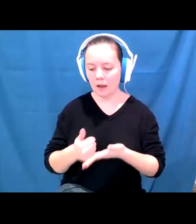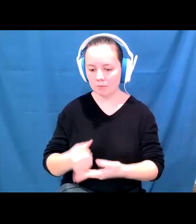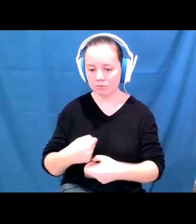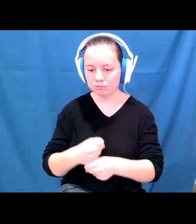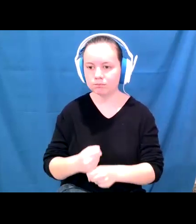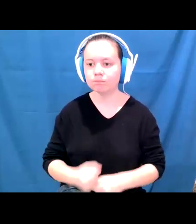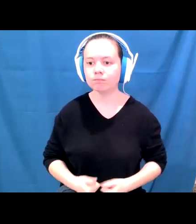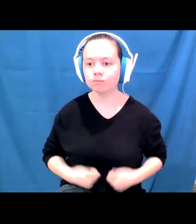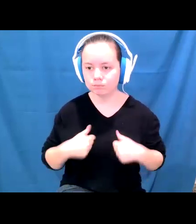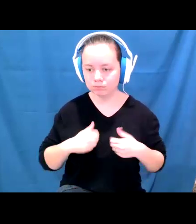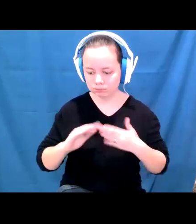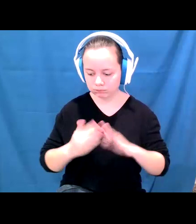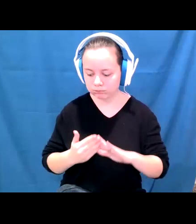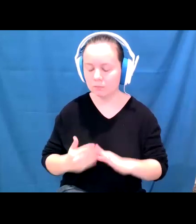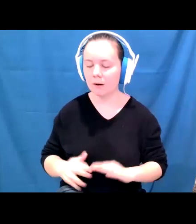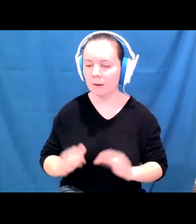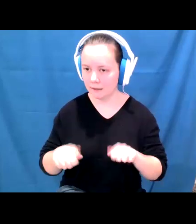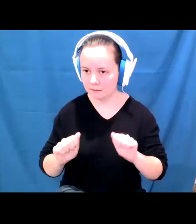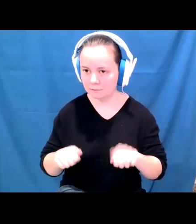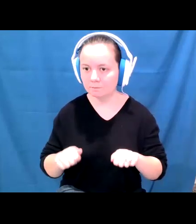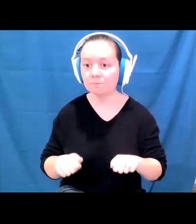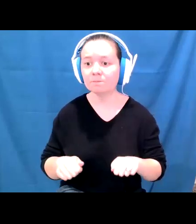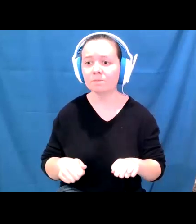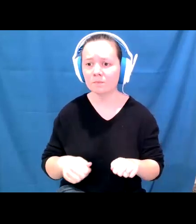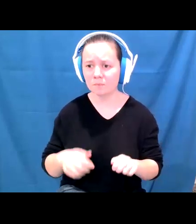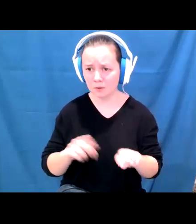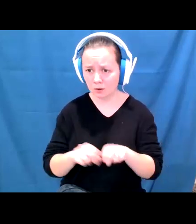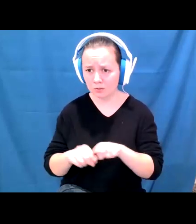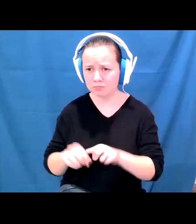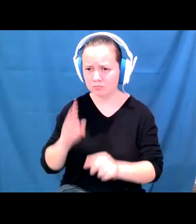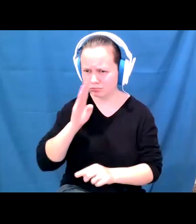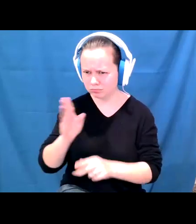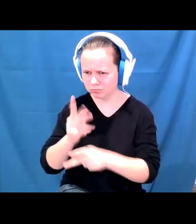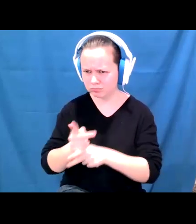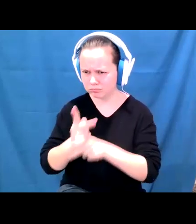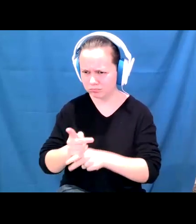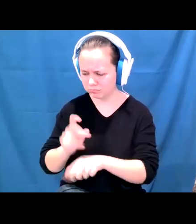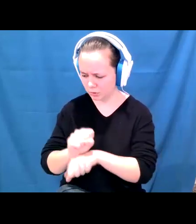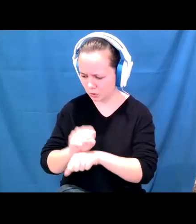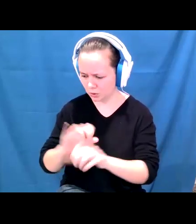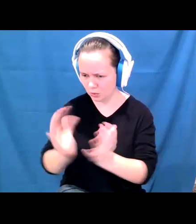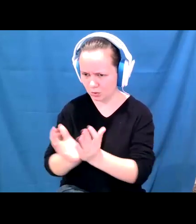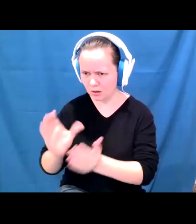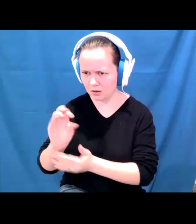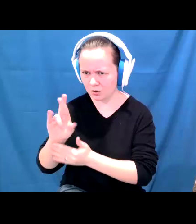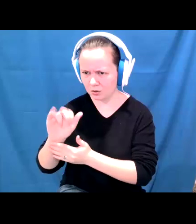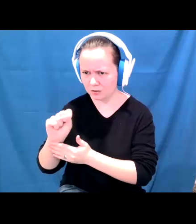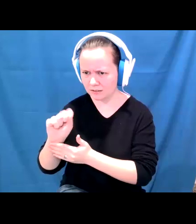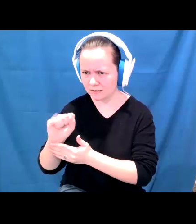And the direct care workforce crisis is putting our progress around community living at serious risk.